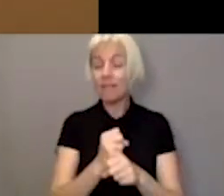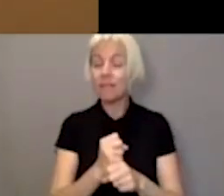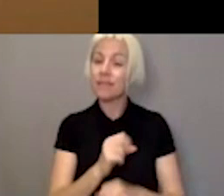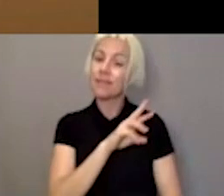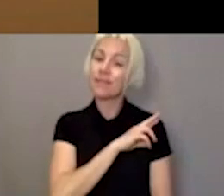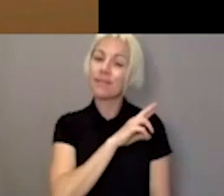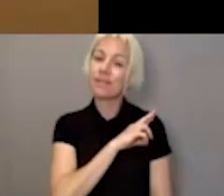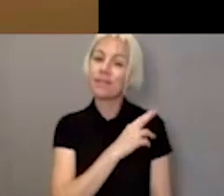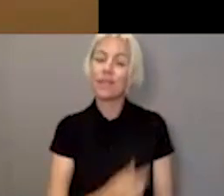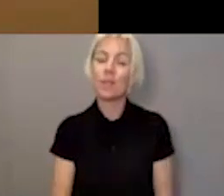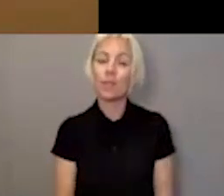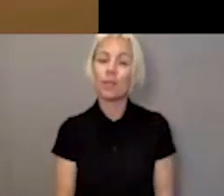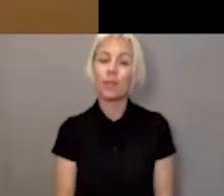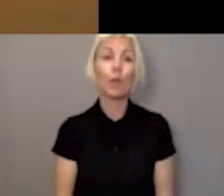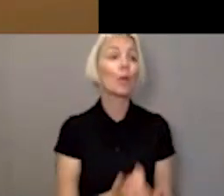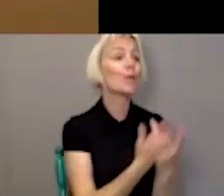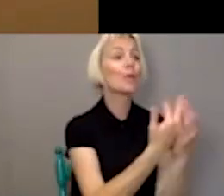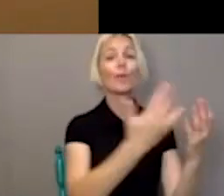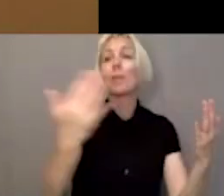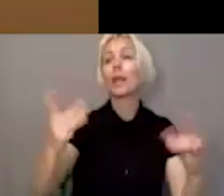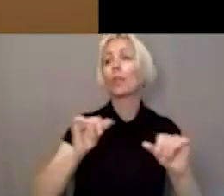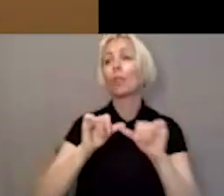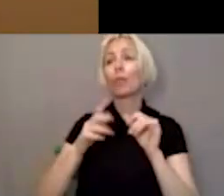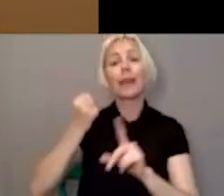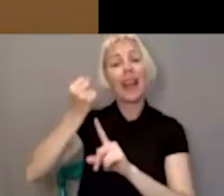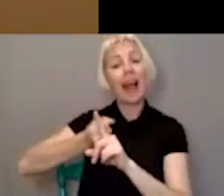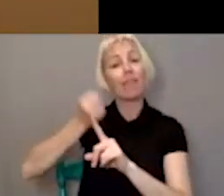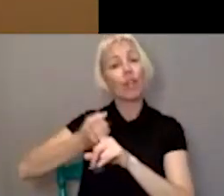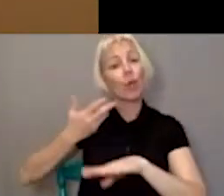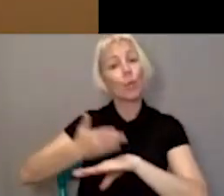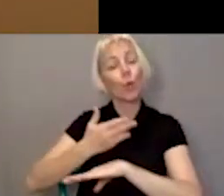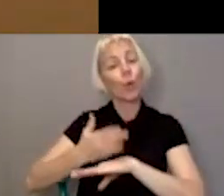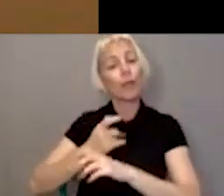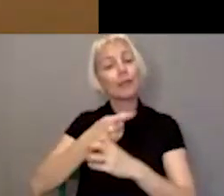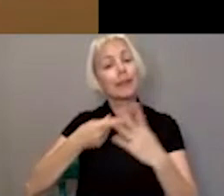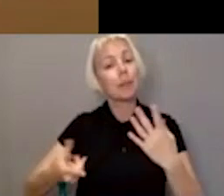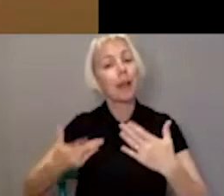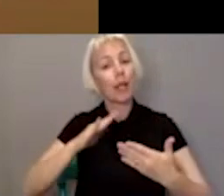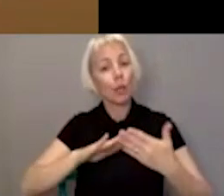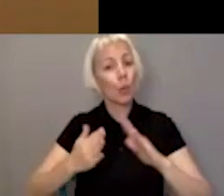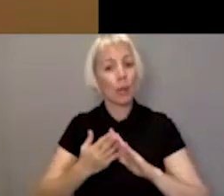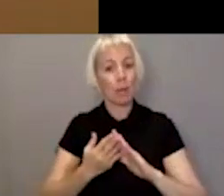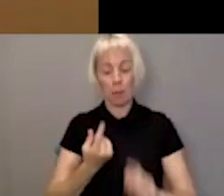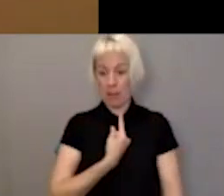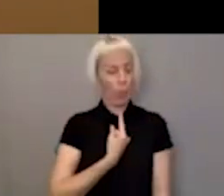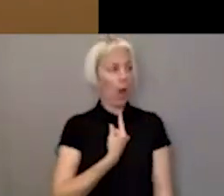in the disability community but there is only one of me - in media - and who is able to